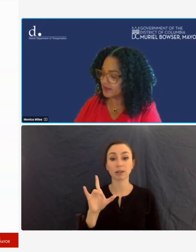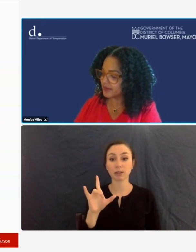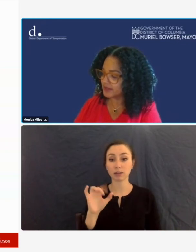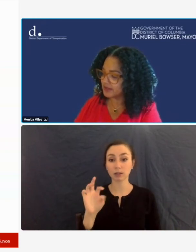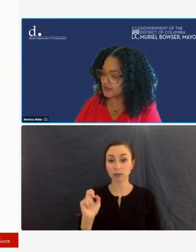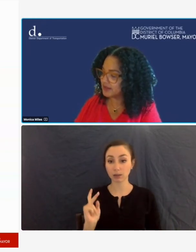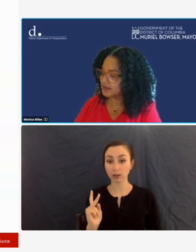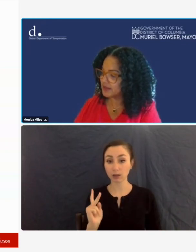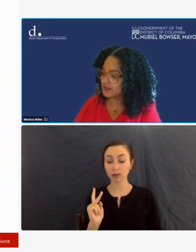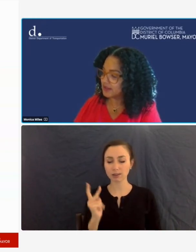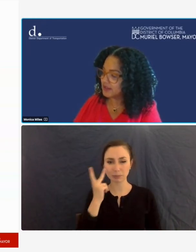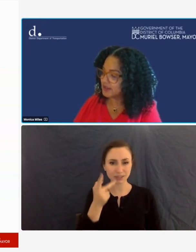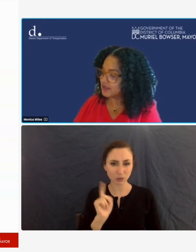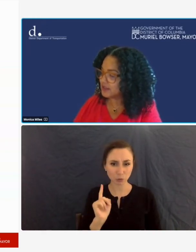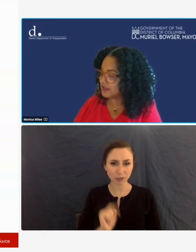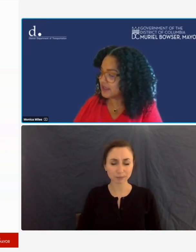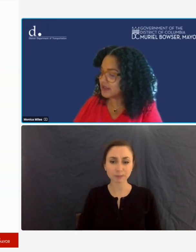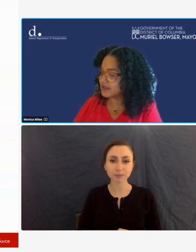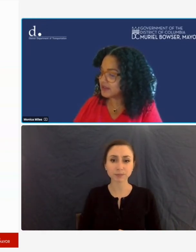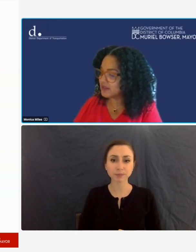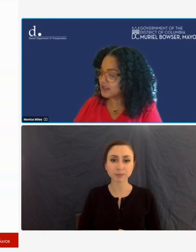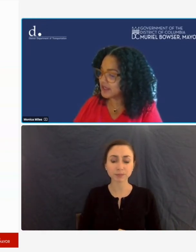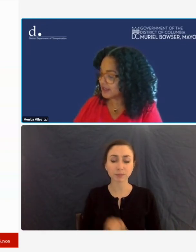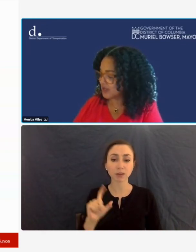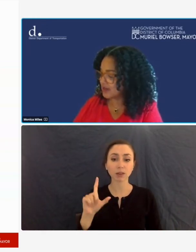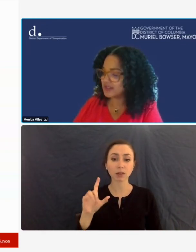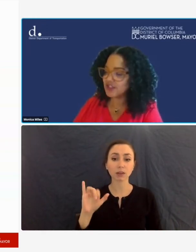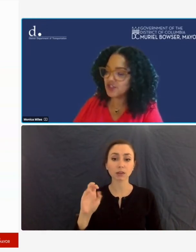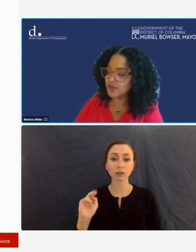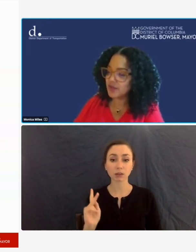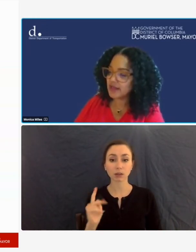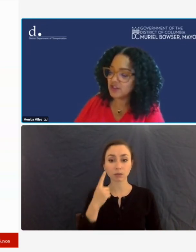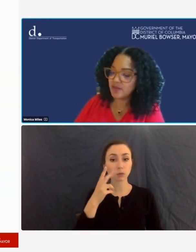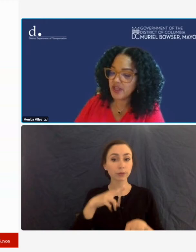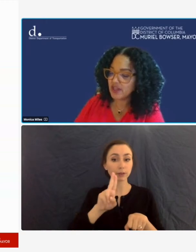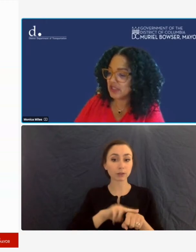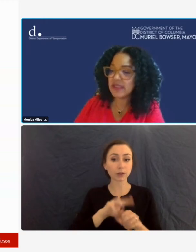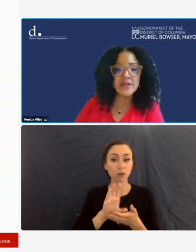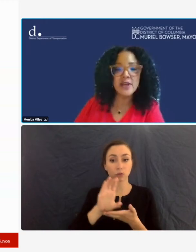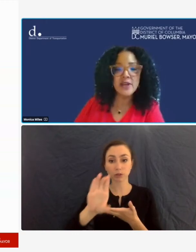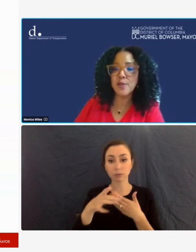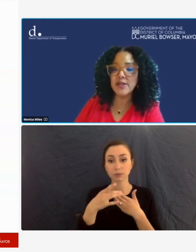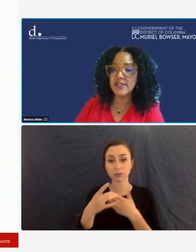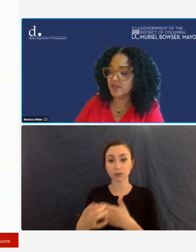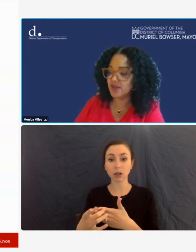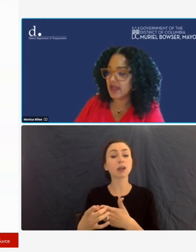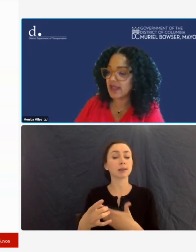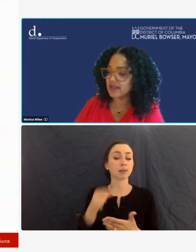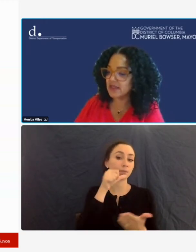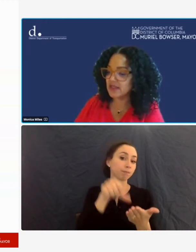it is so the link to the national compensation guide is on page 11 of your participant guide so